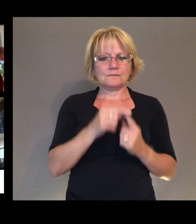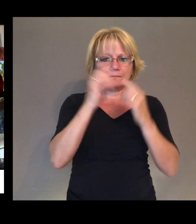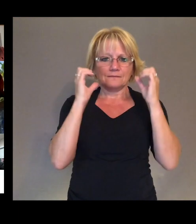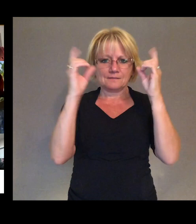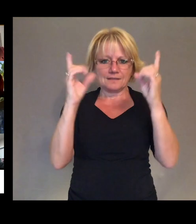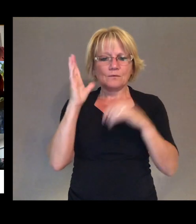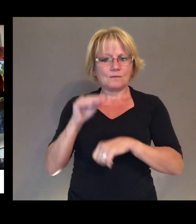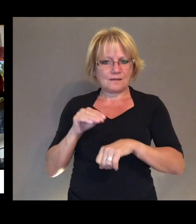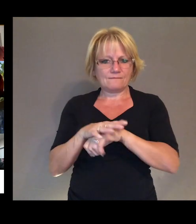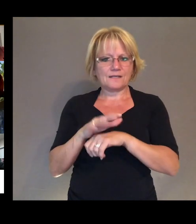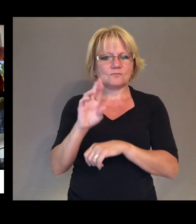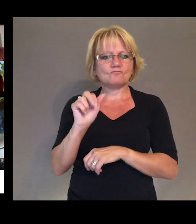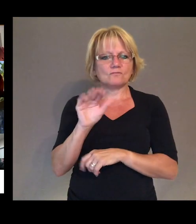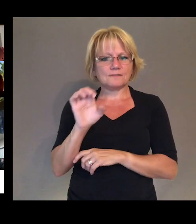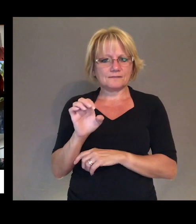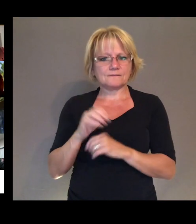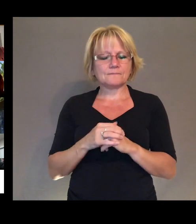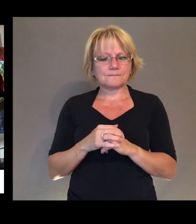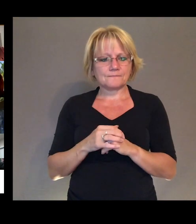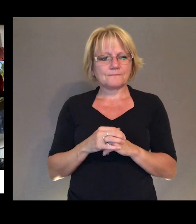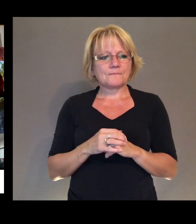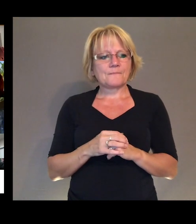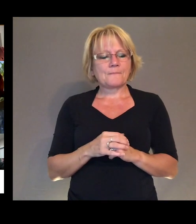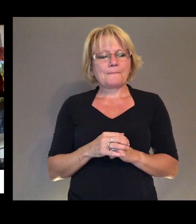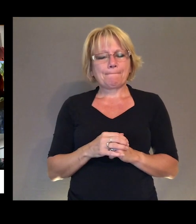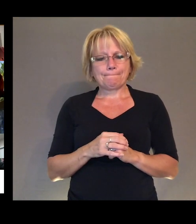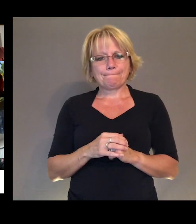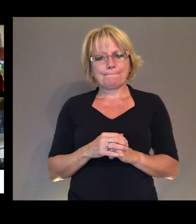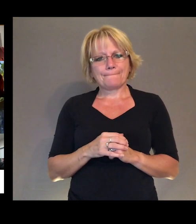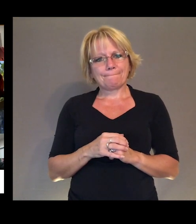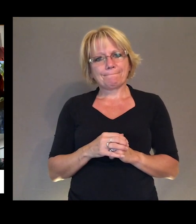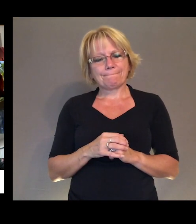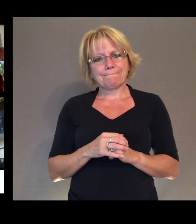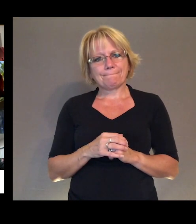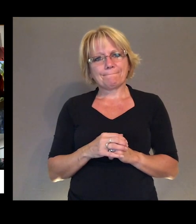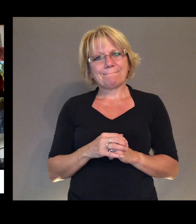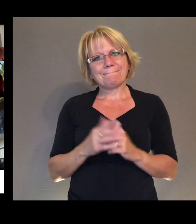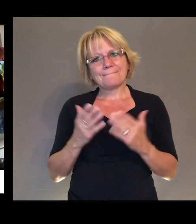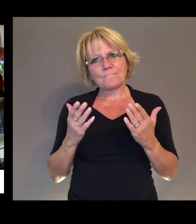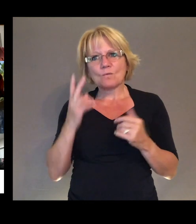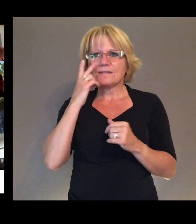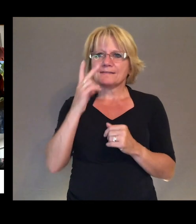And often we placed this, you know, like we see disability and special ed